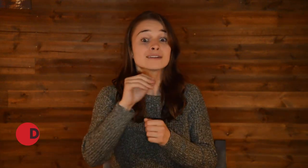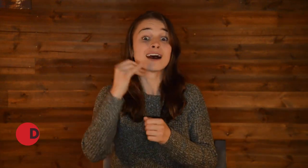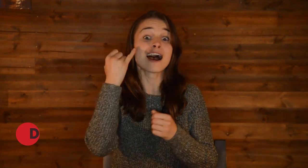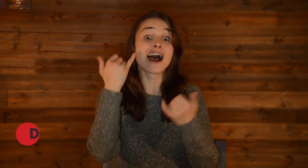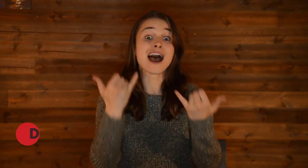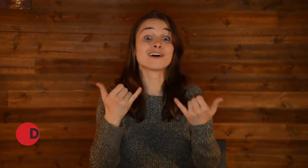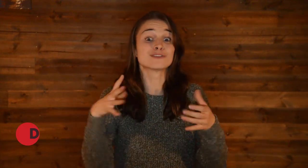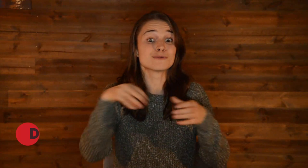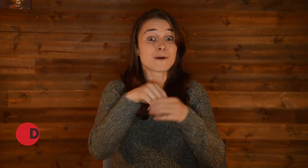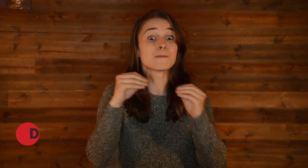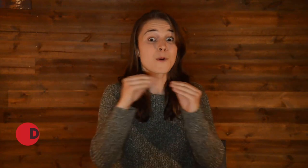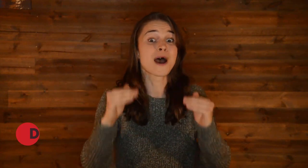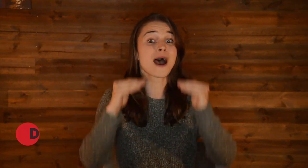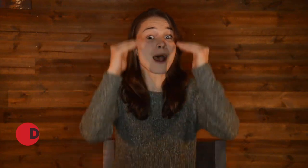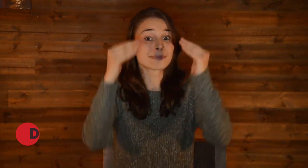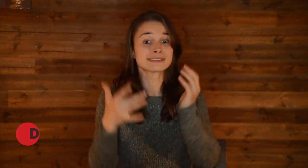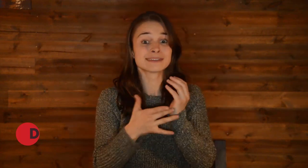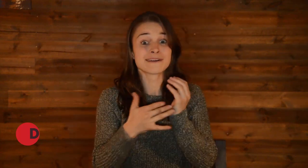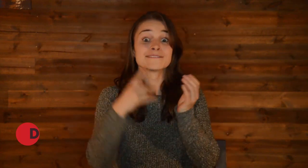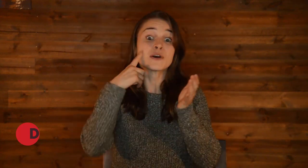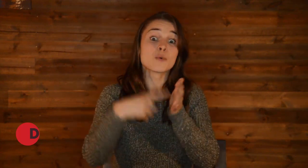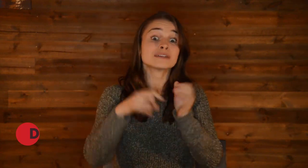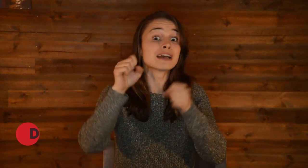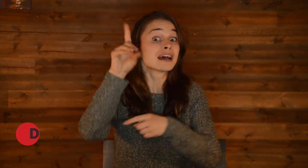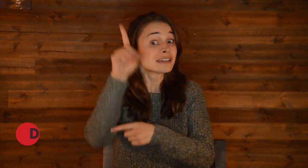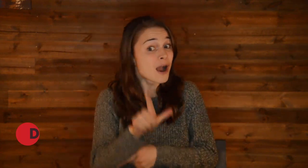They are now introducing more updated technology i.e.